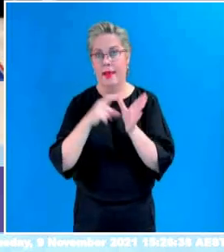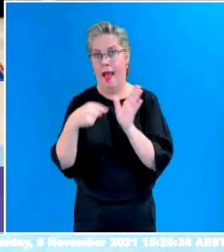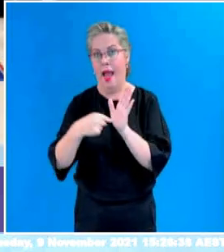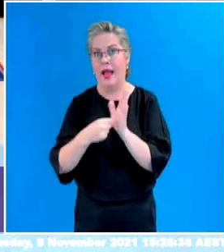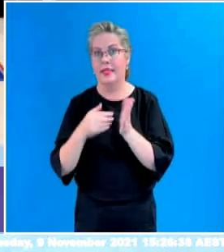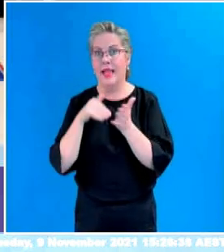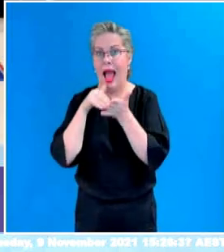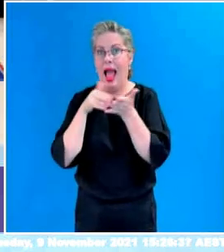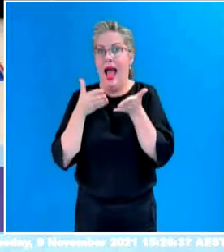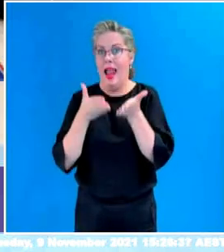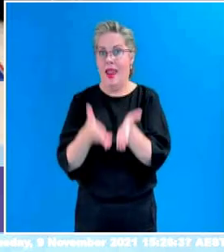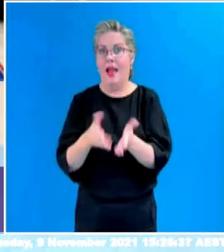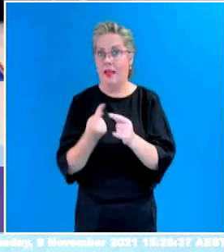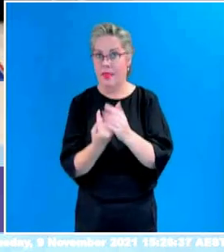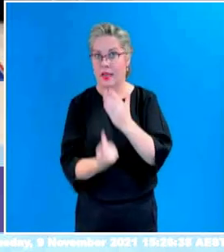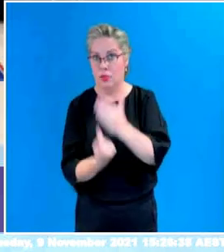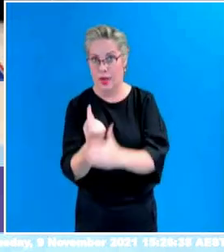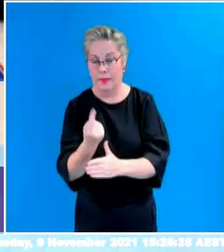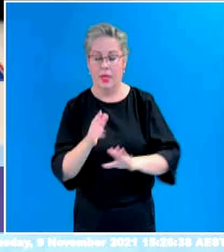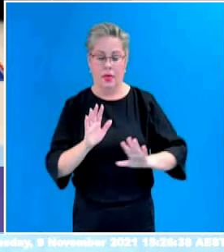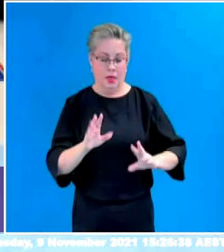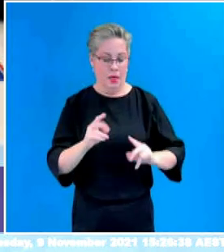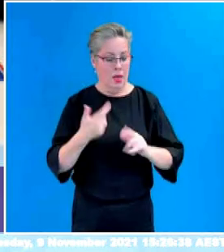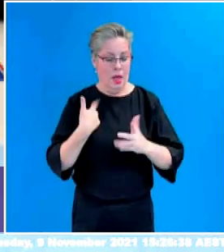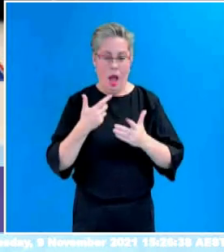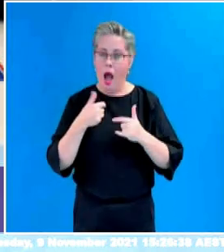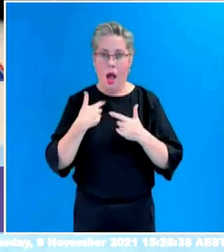Can I put it this way, without getting into the nitty-gritty of it.